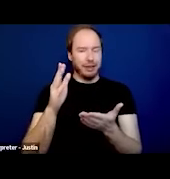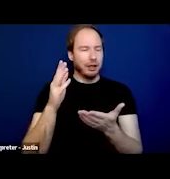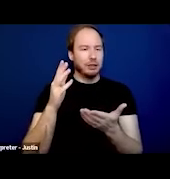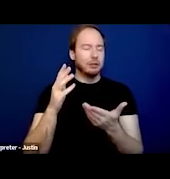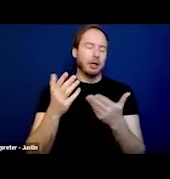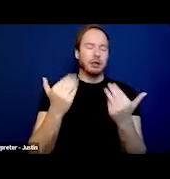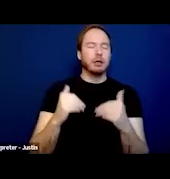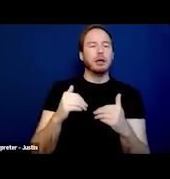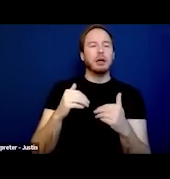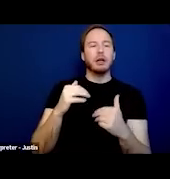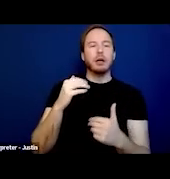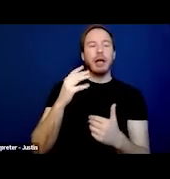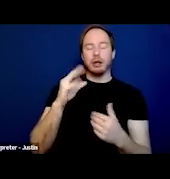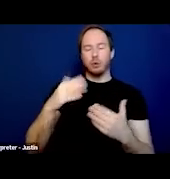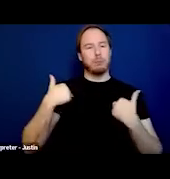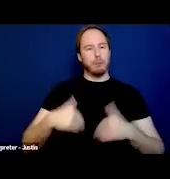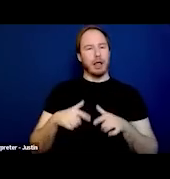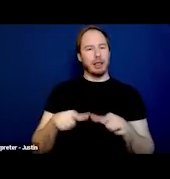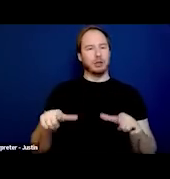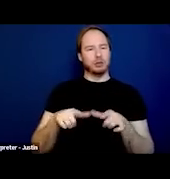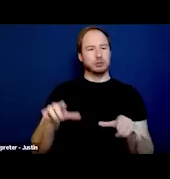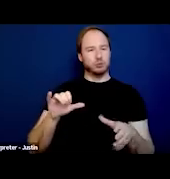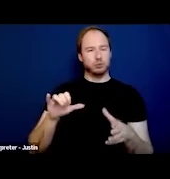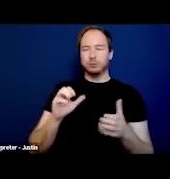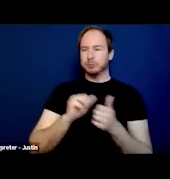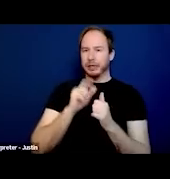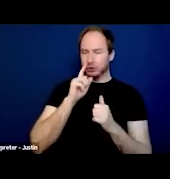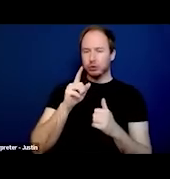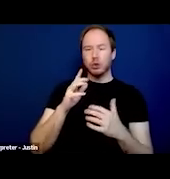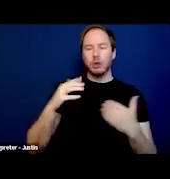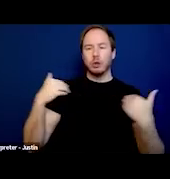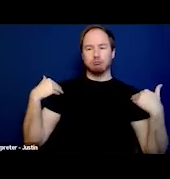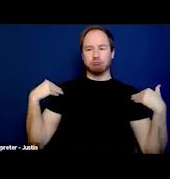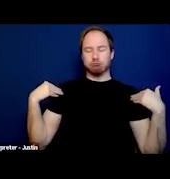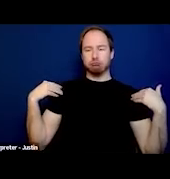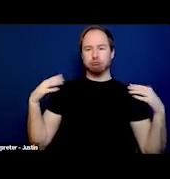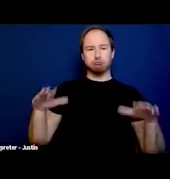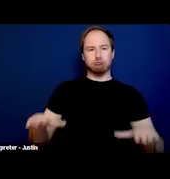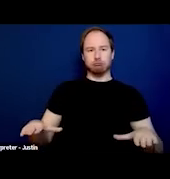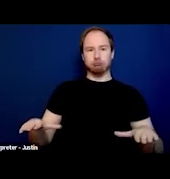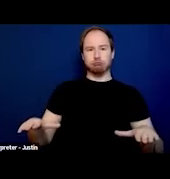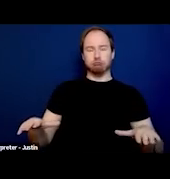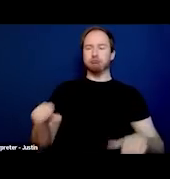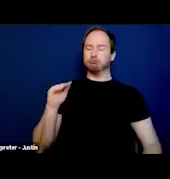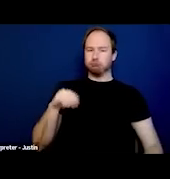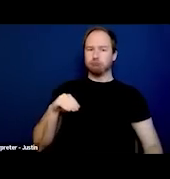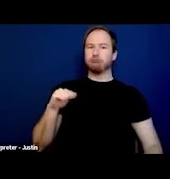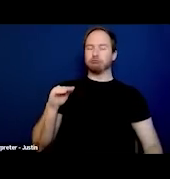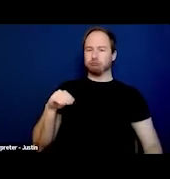which are as, if not more, important. Taking a non threatening body posture, nodding your head to indicate understanding,